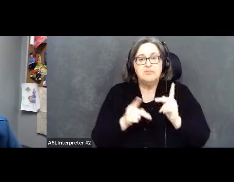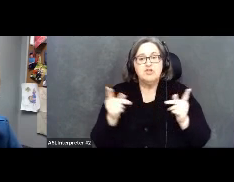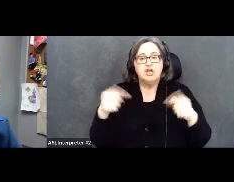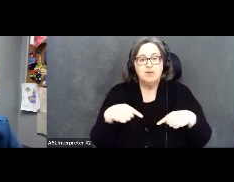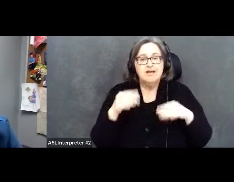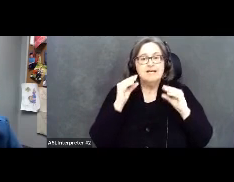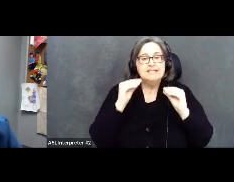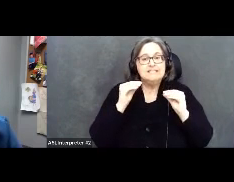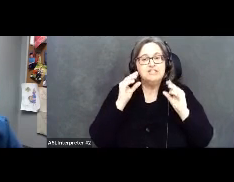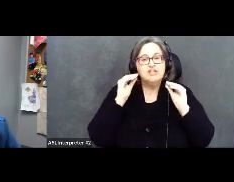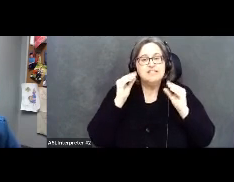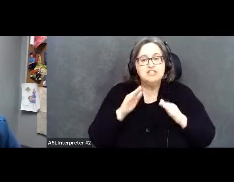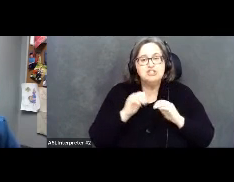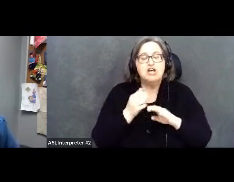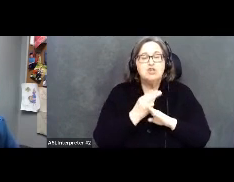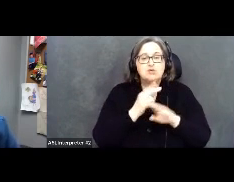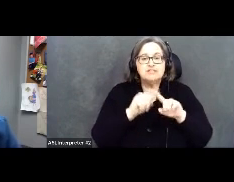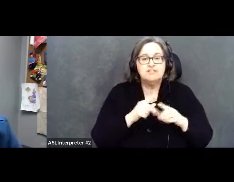teachers how to use these programs. Even though the school district is